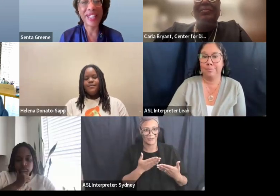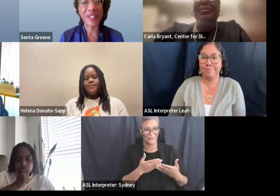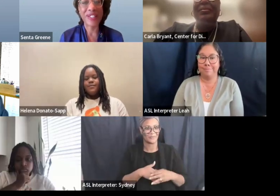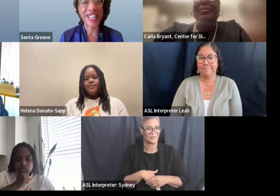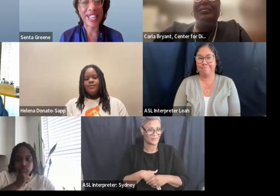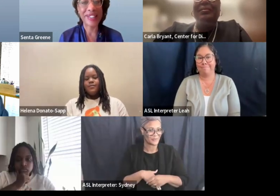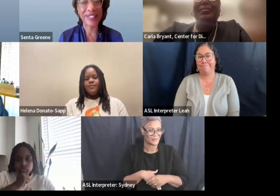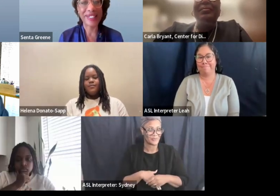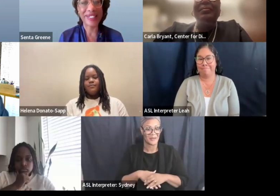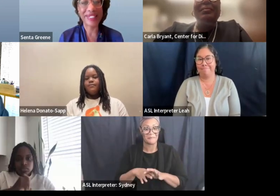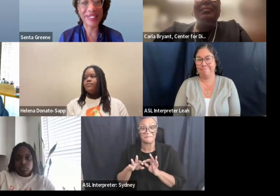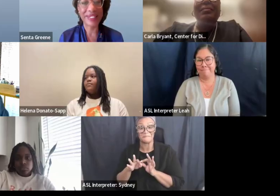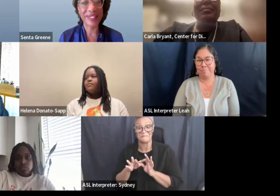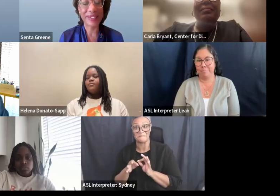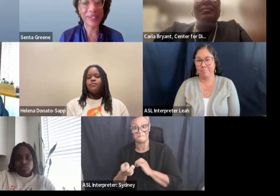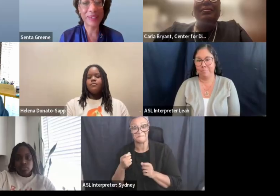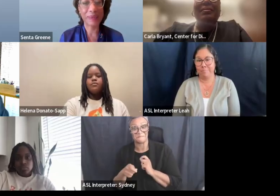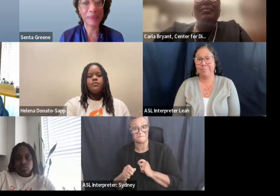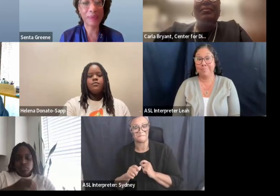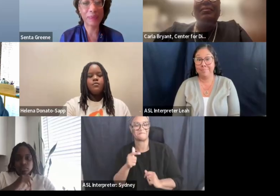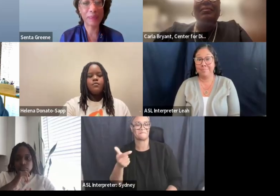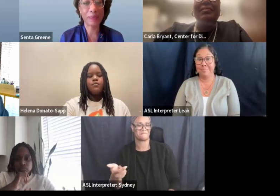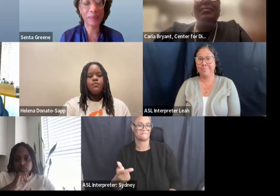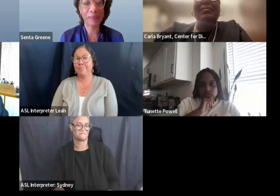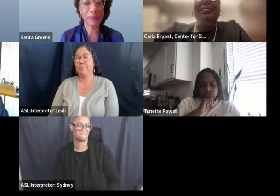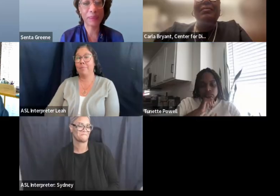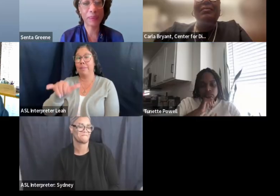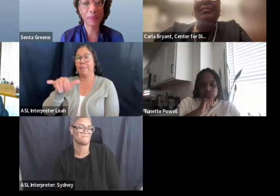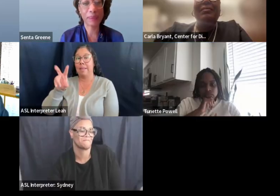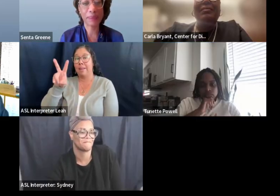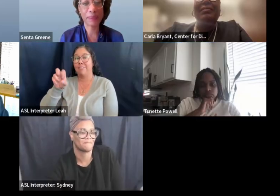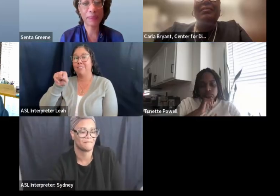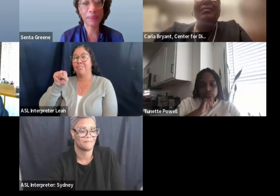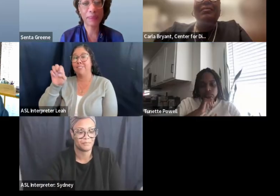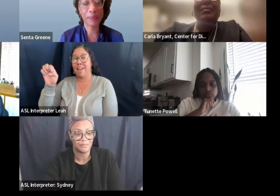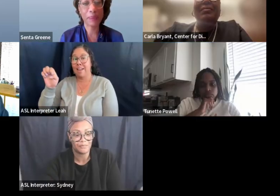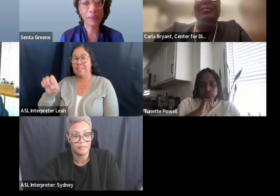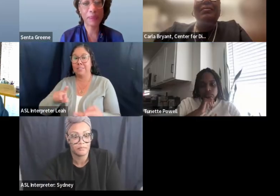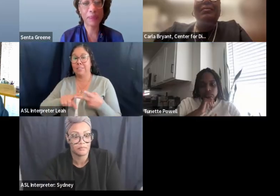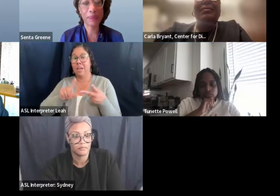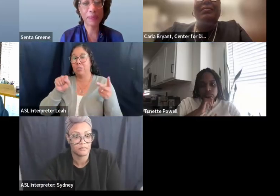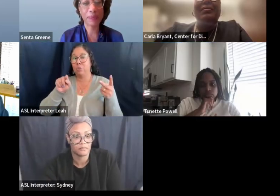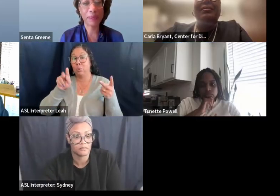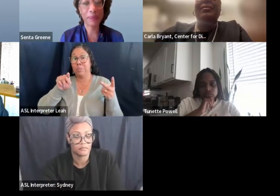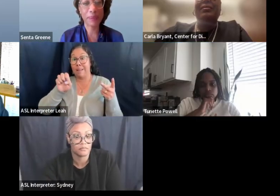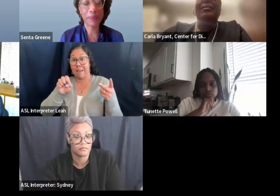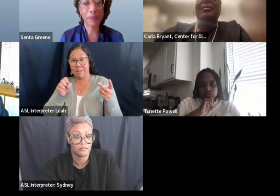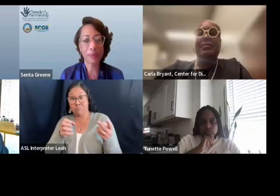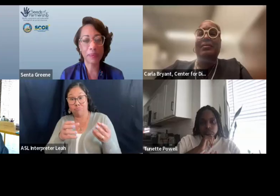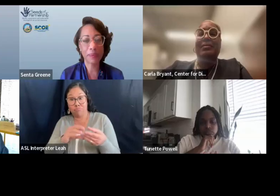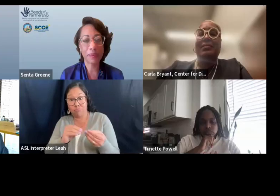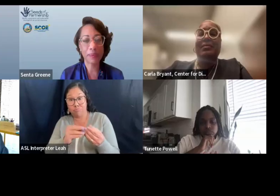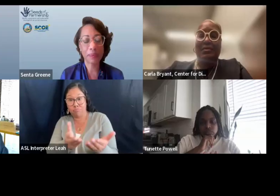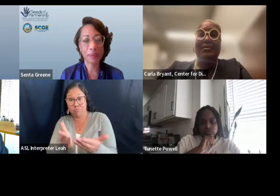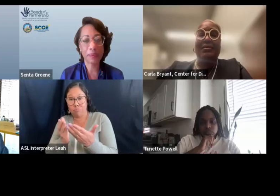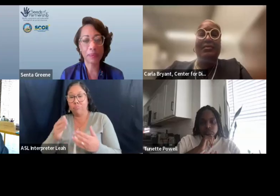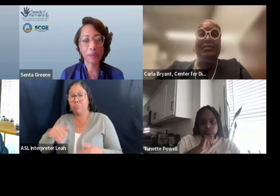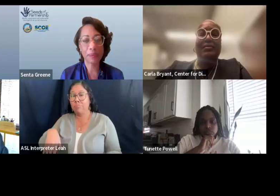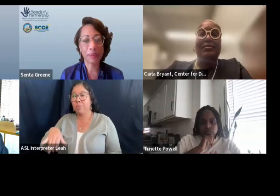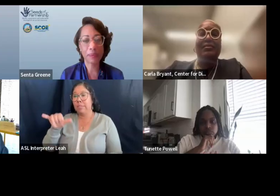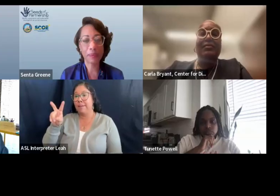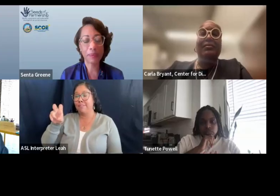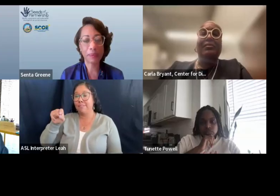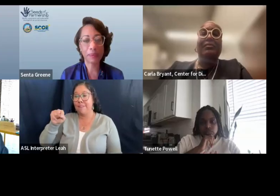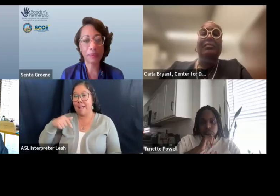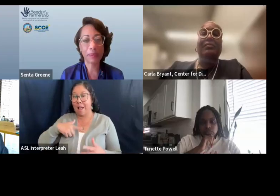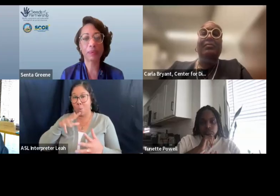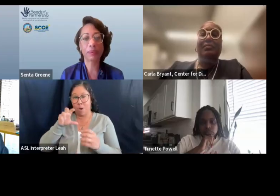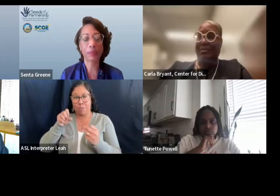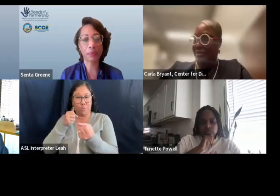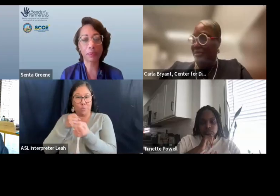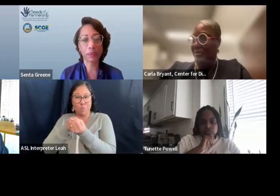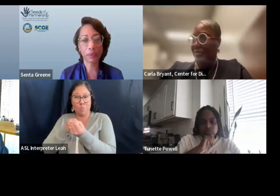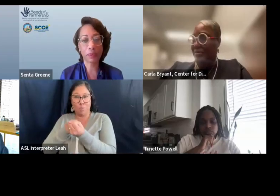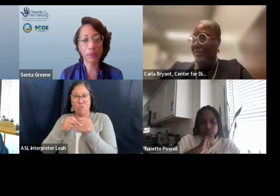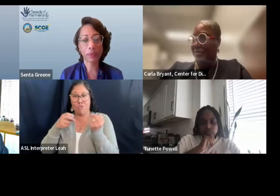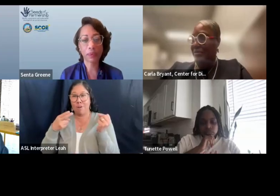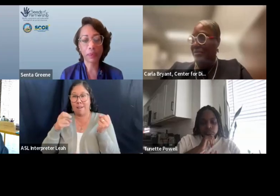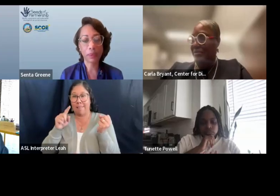Yvette or Tunette. Well, I just wanted to um to support uh Helena's statement. Uh I thought about